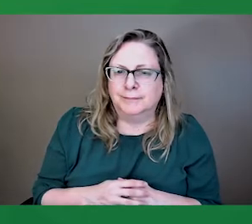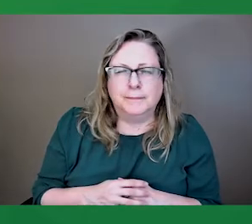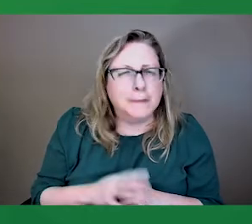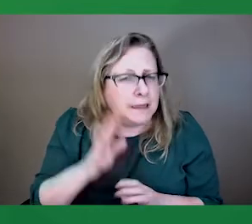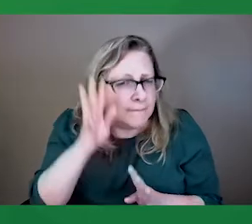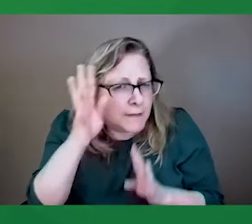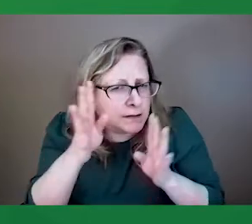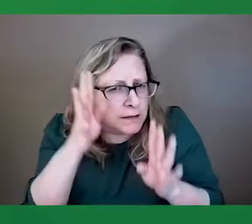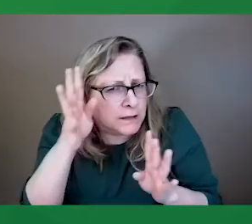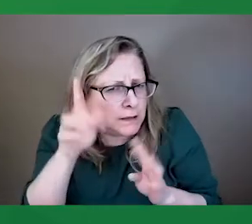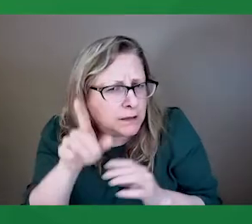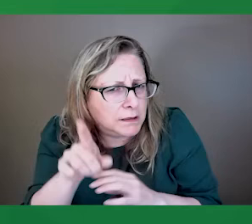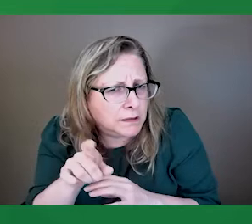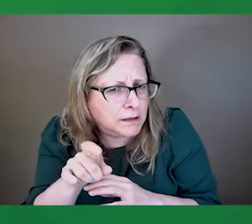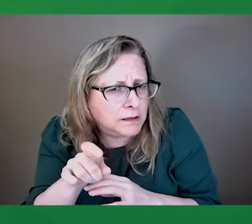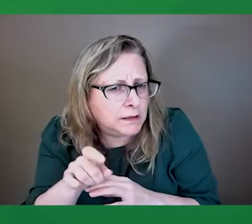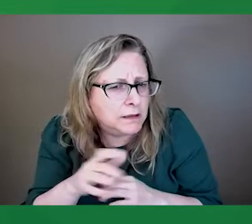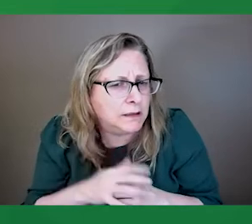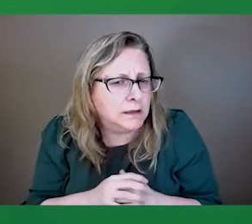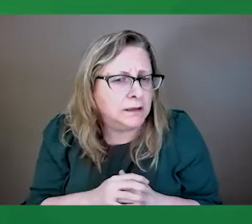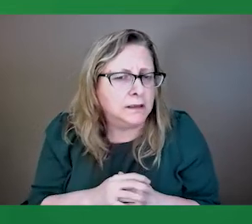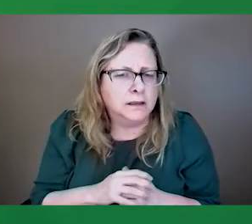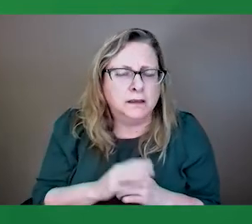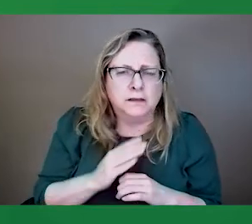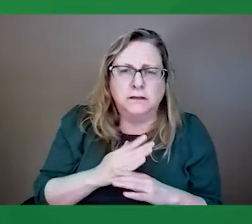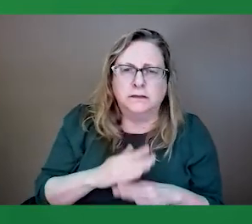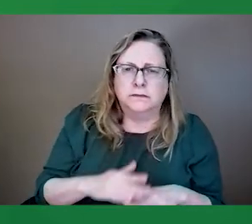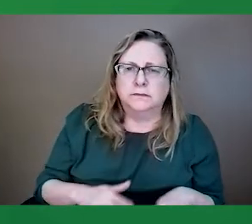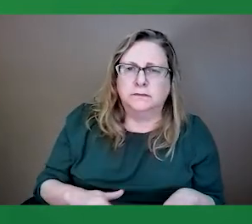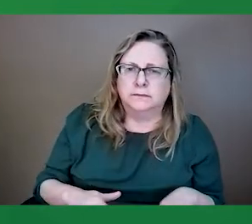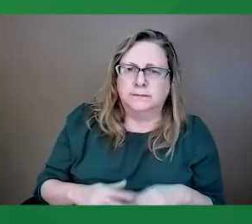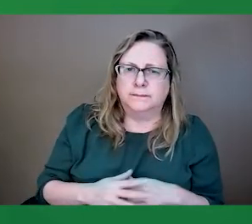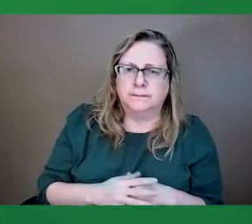[Jenny] They were invented. [Man] Invented for accessible purposes and then became really widely, more widely useful.